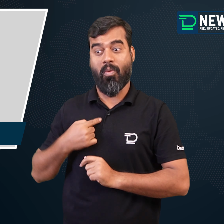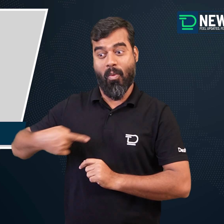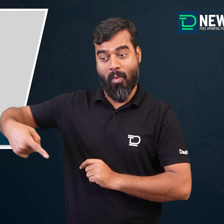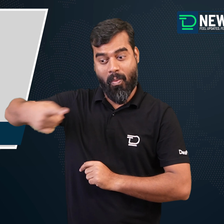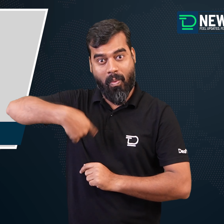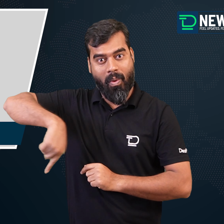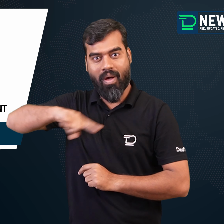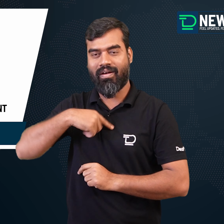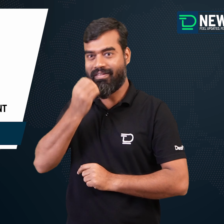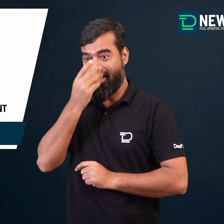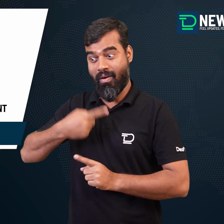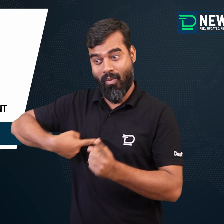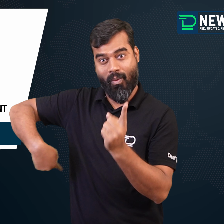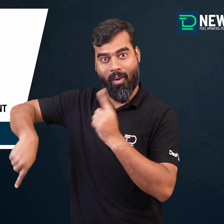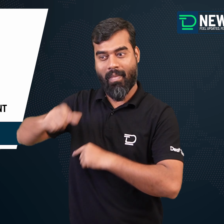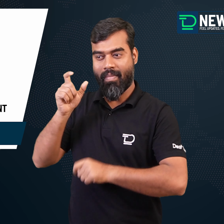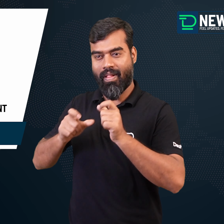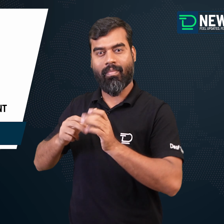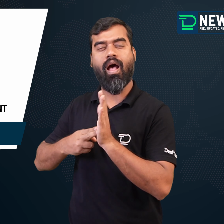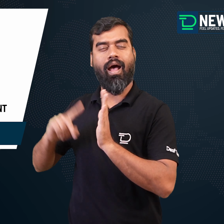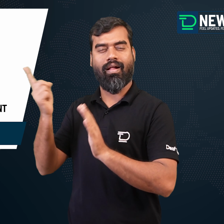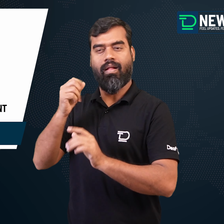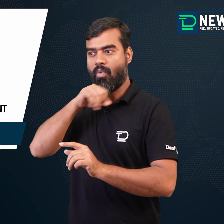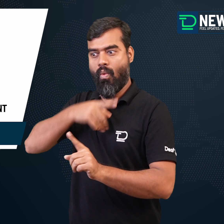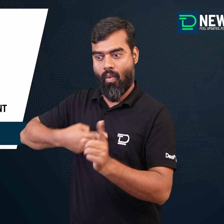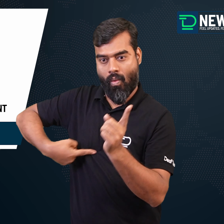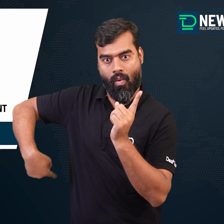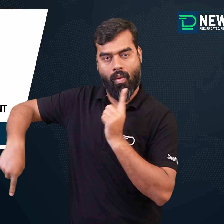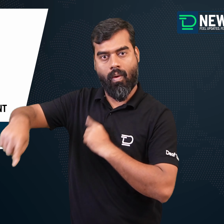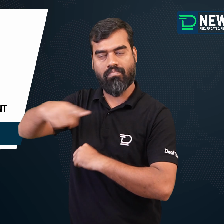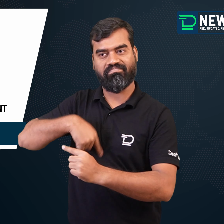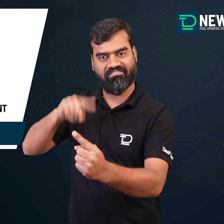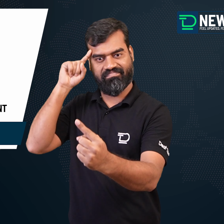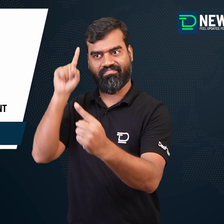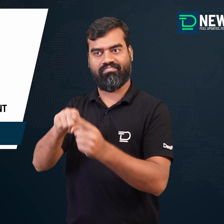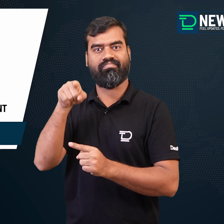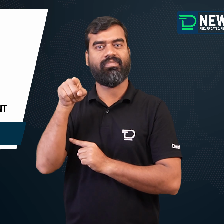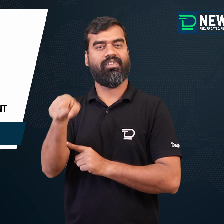We, as the youth wing of the BJP,